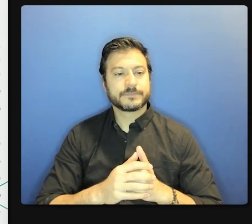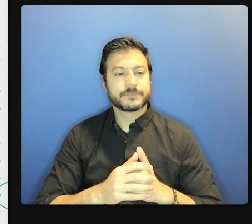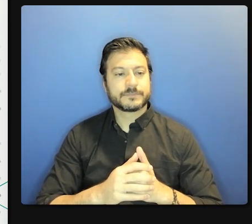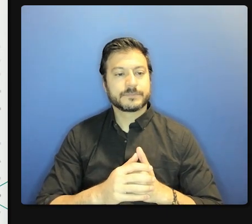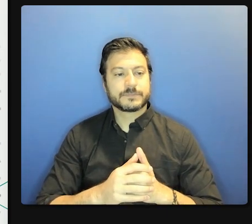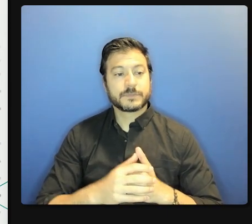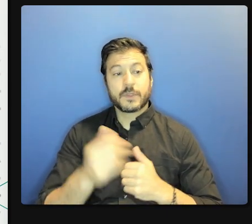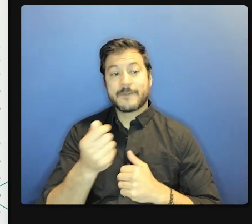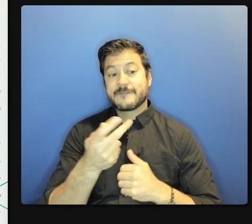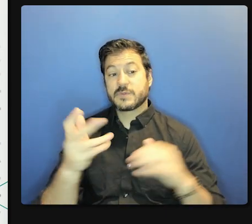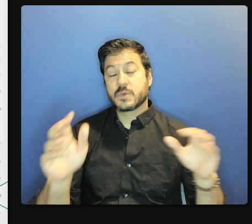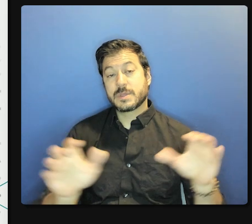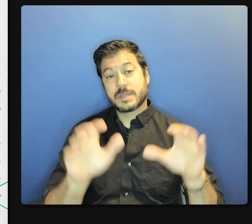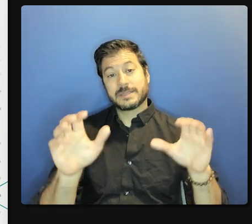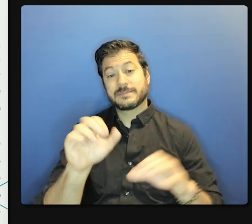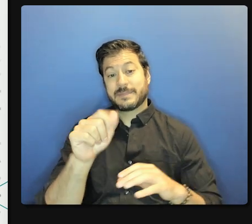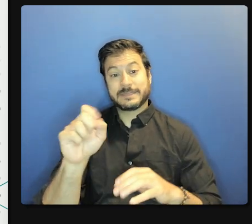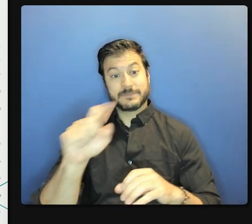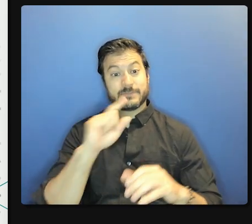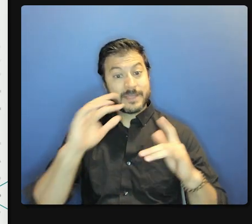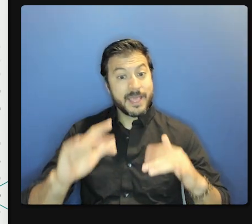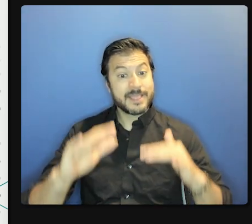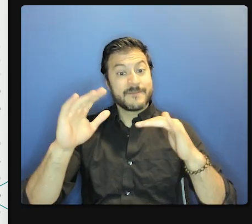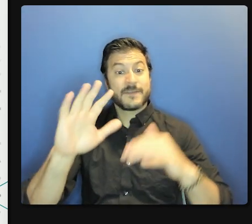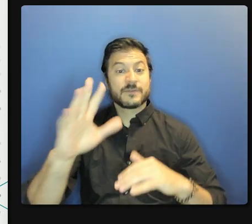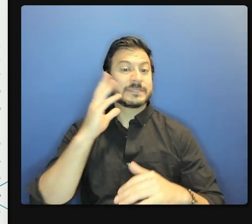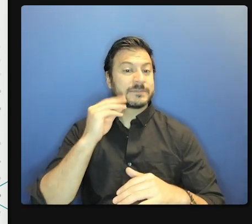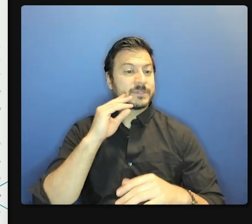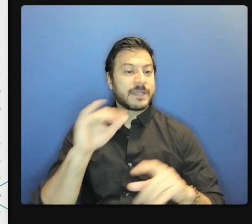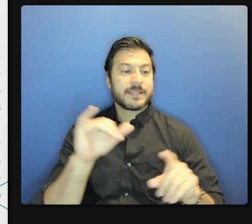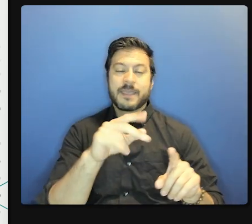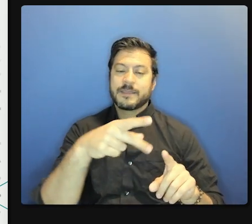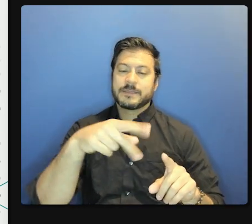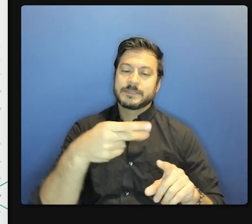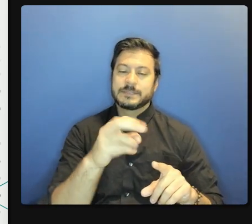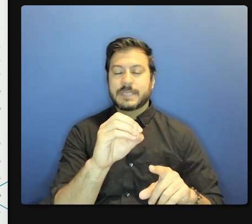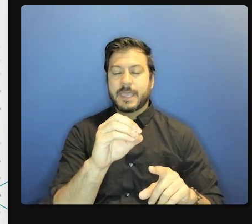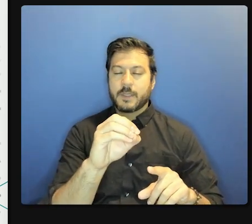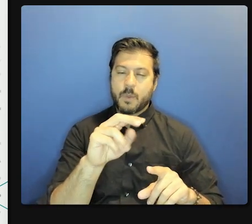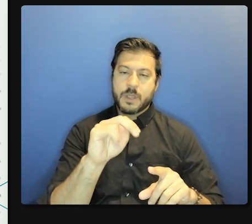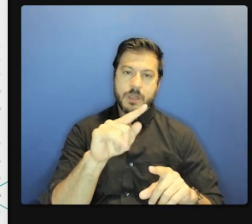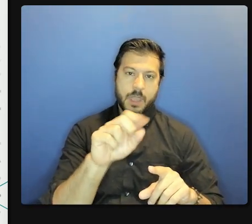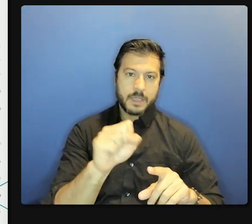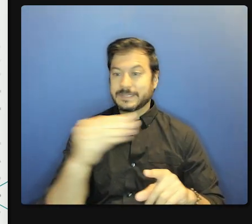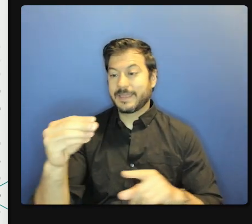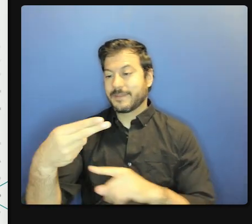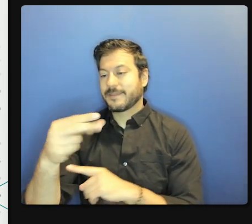With just a few custom assets you can elevate your touch experience. Just like Psychonauts and Hades did.